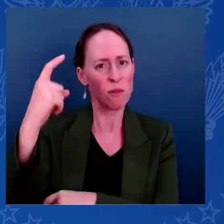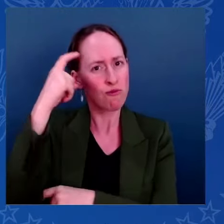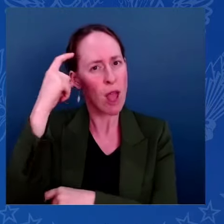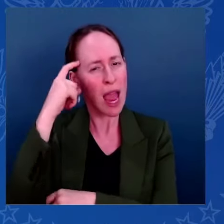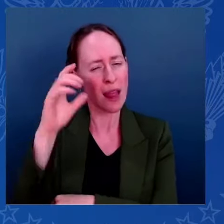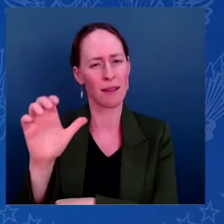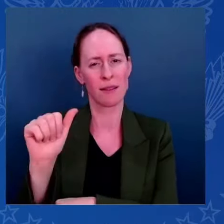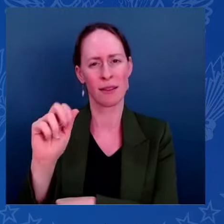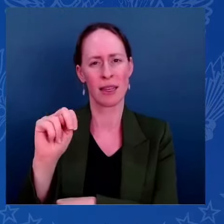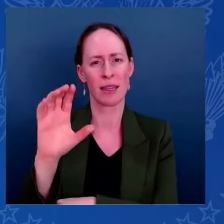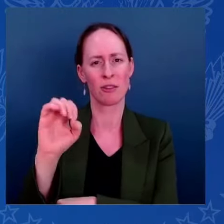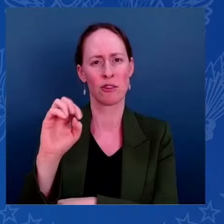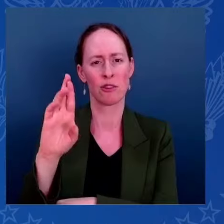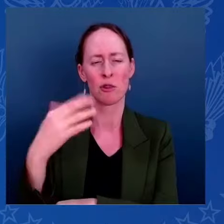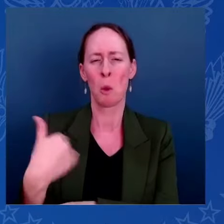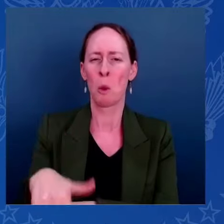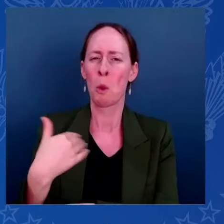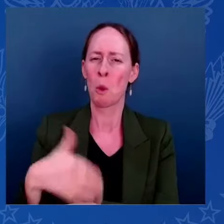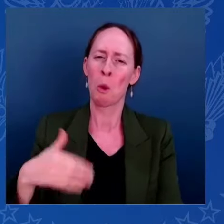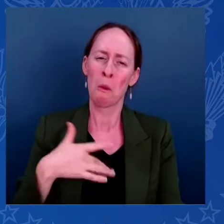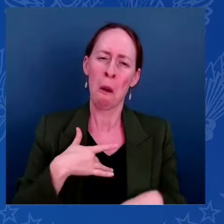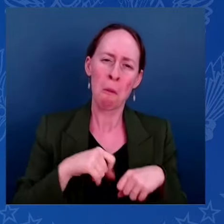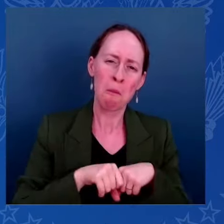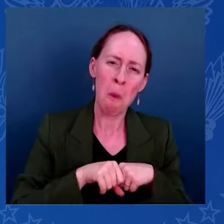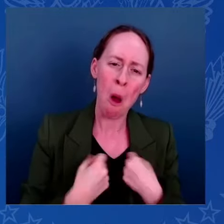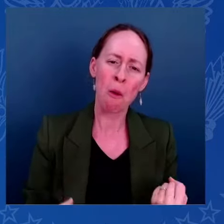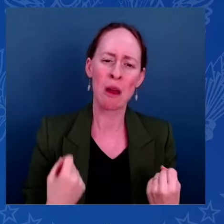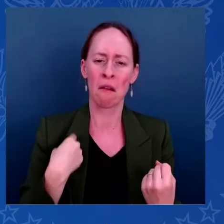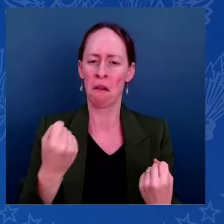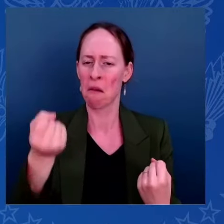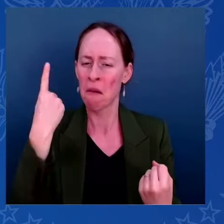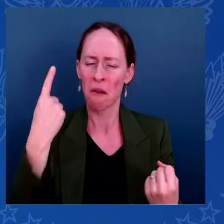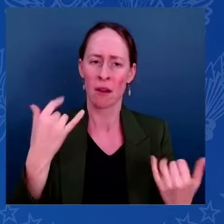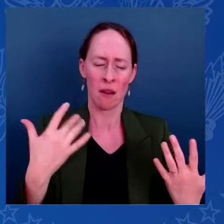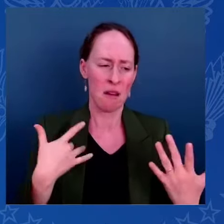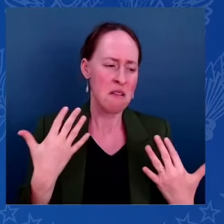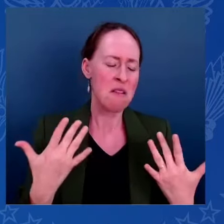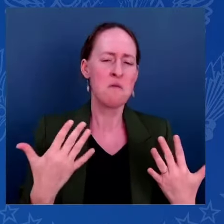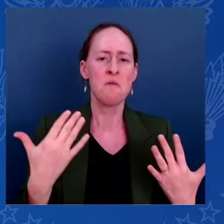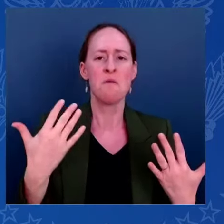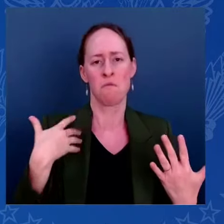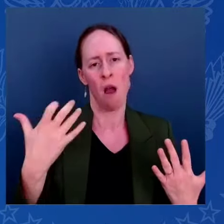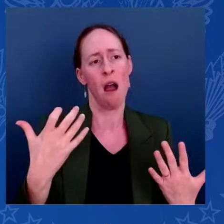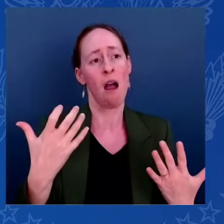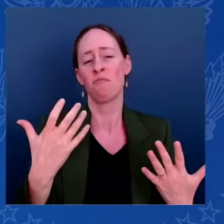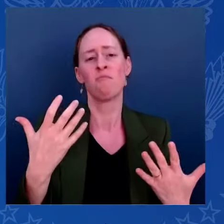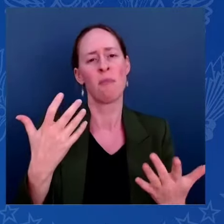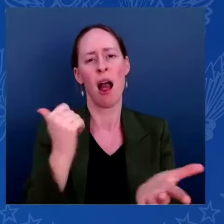so that they won't have to experience this terrible loss. And as president,